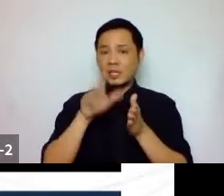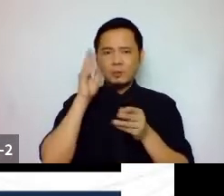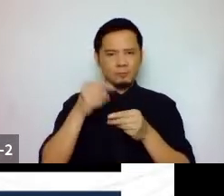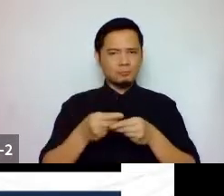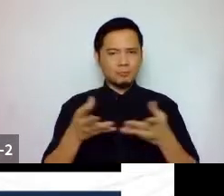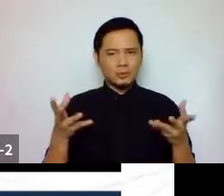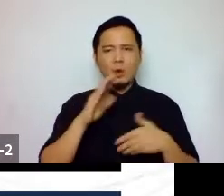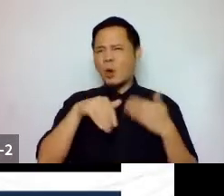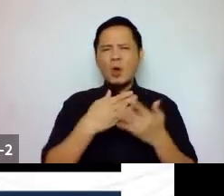You’re free to use them.